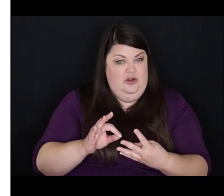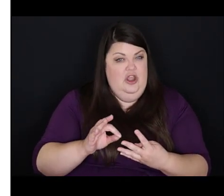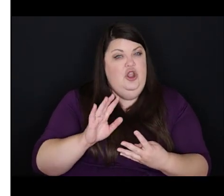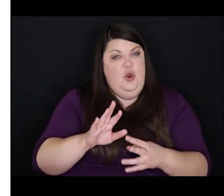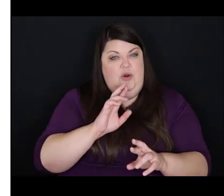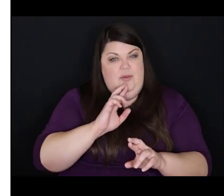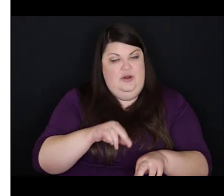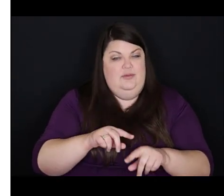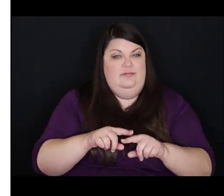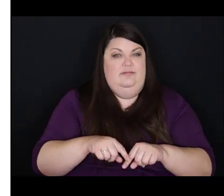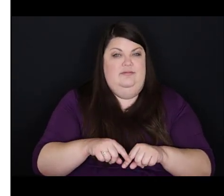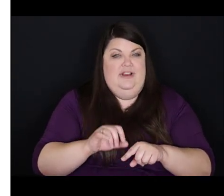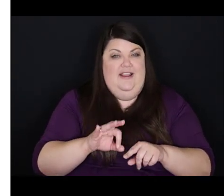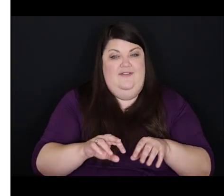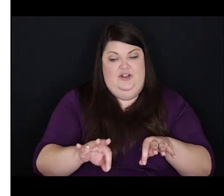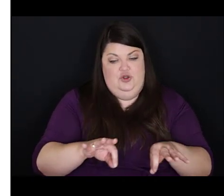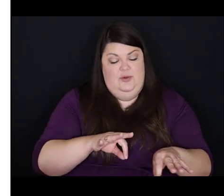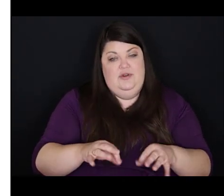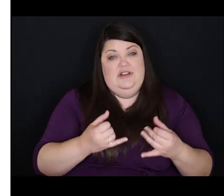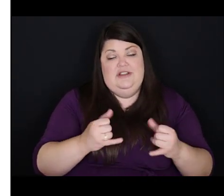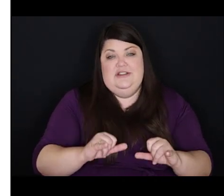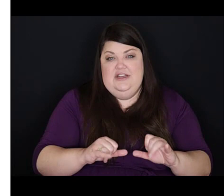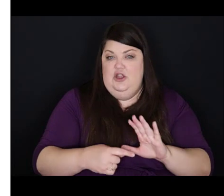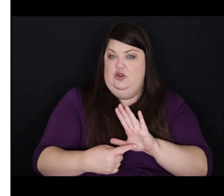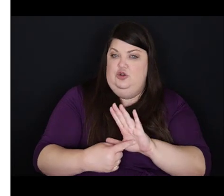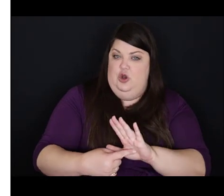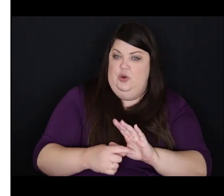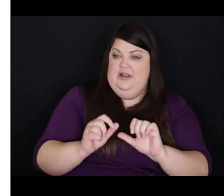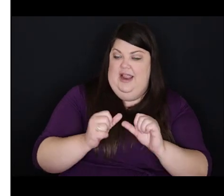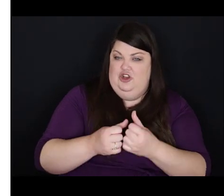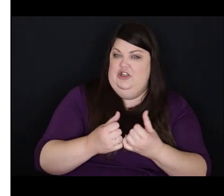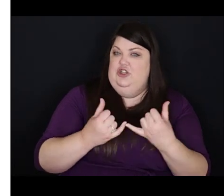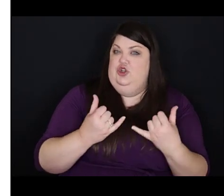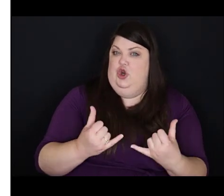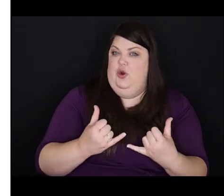the description is still a reflection of the agency’s current administration.